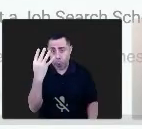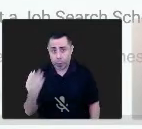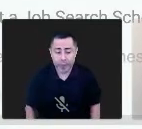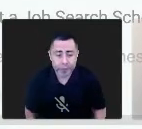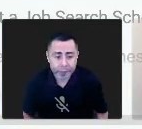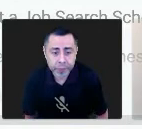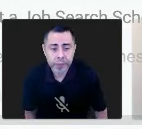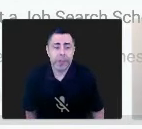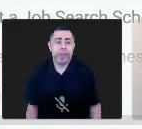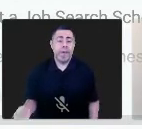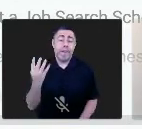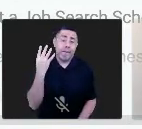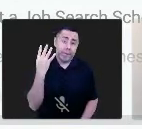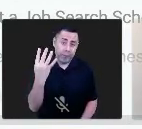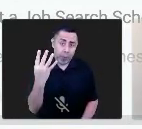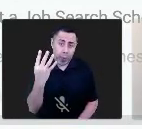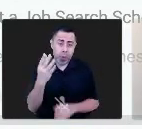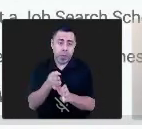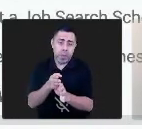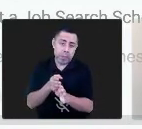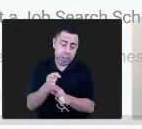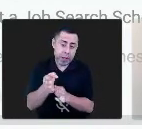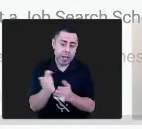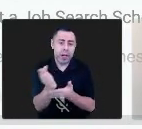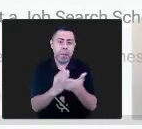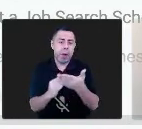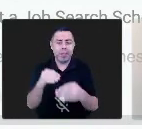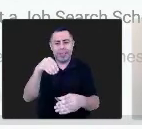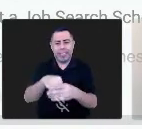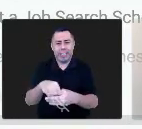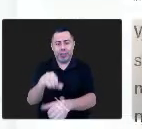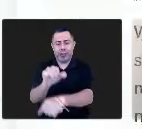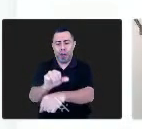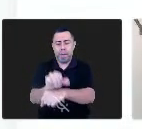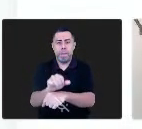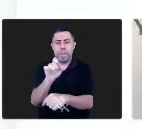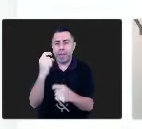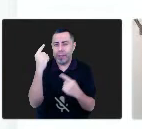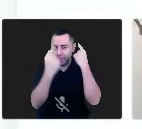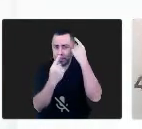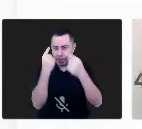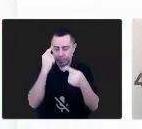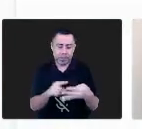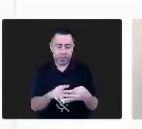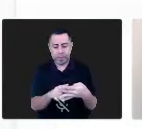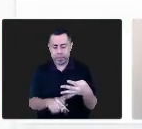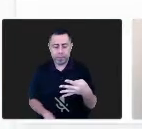jobs uh kind of parts that you want to think about right and the first one in your job search is